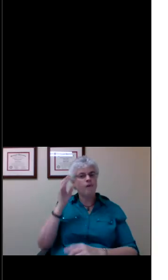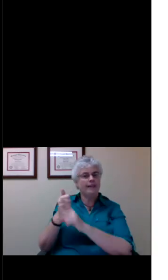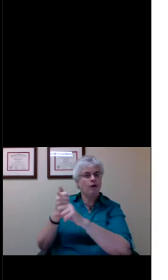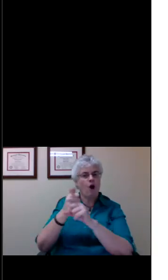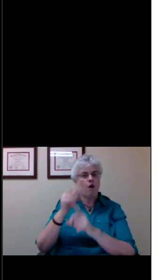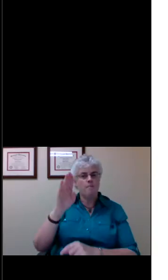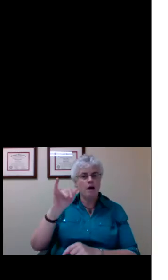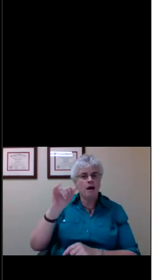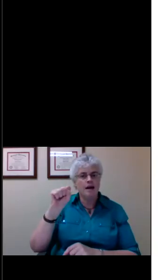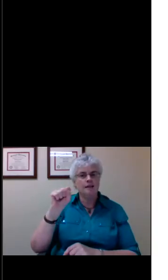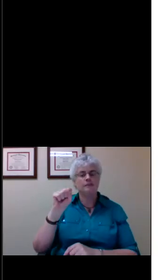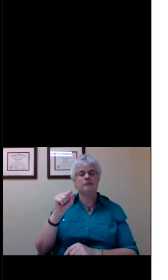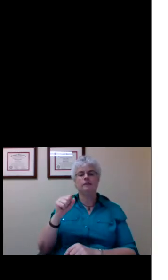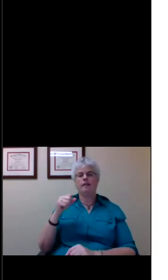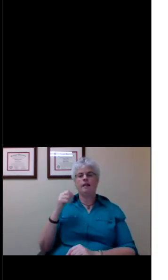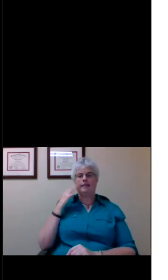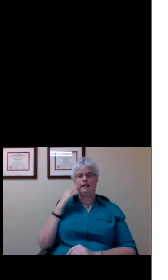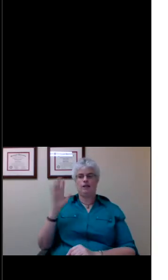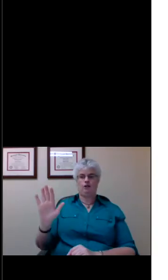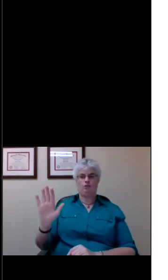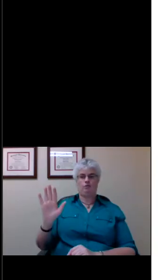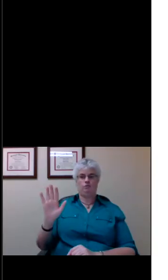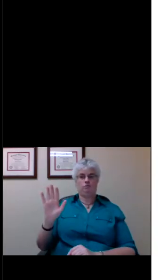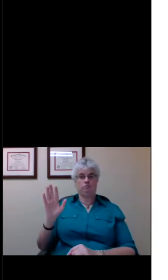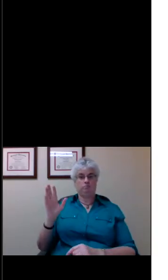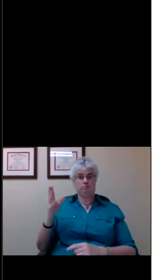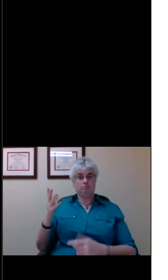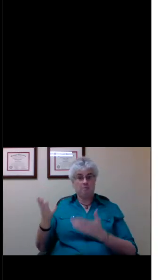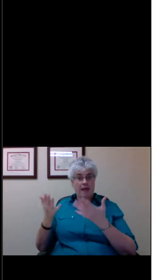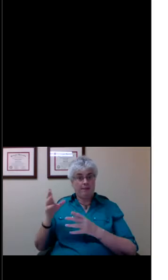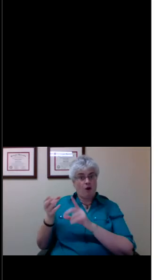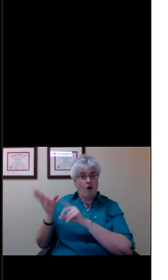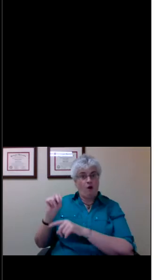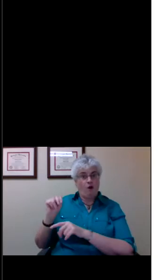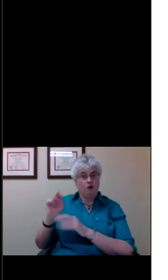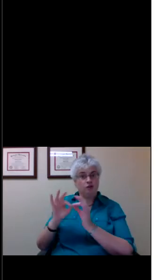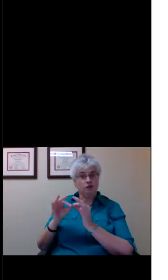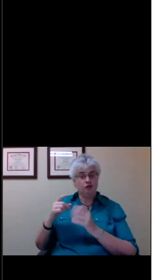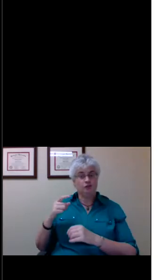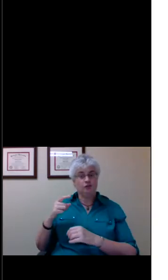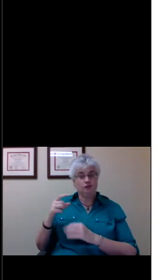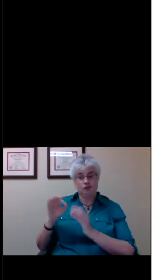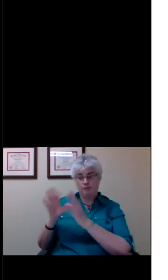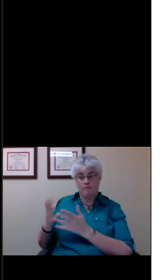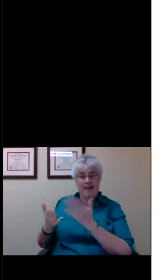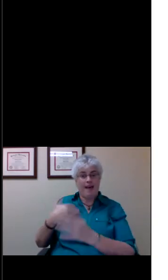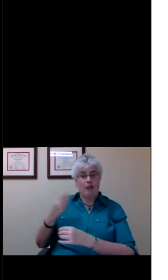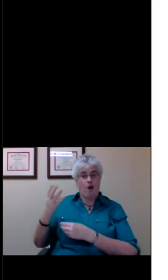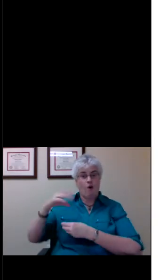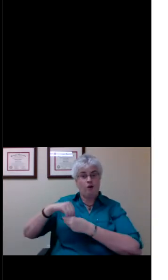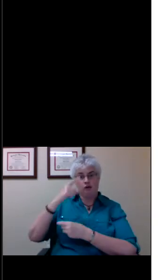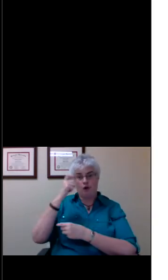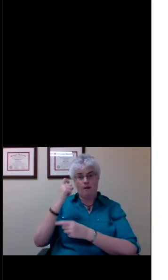things work together, being mindful of biases that you may have. The interpreter